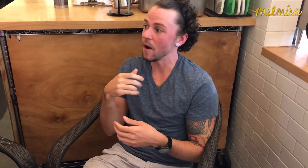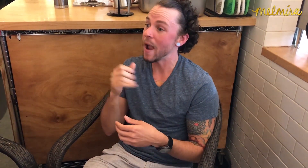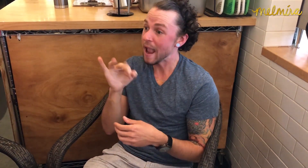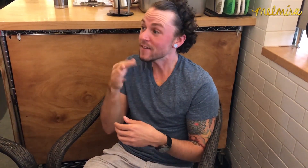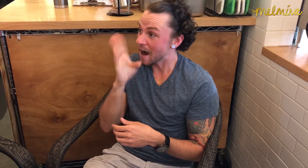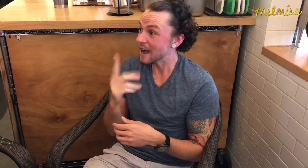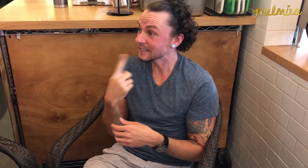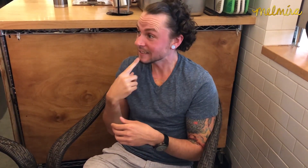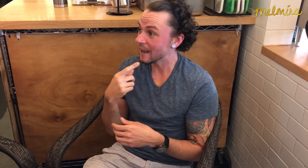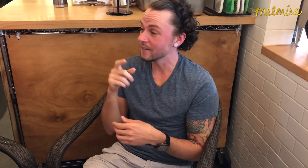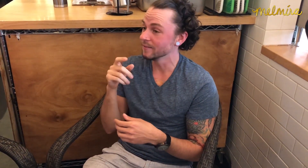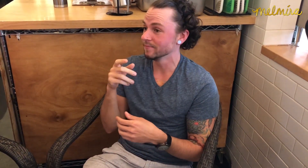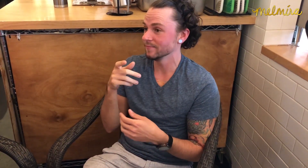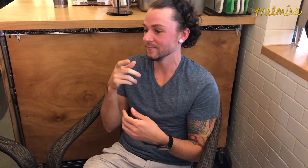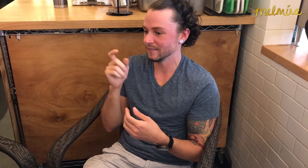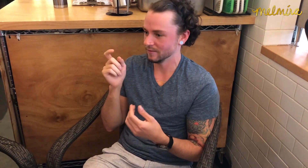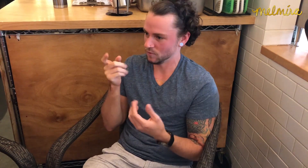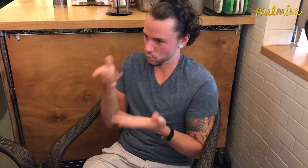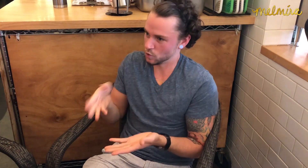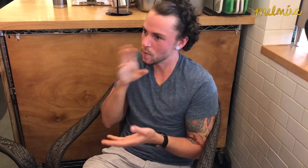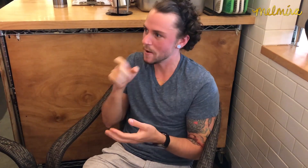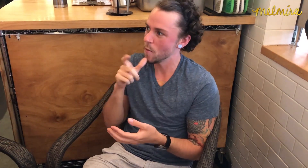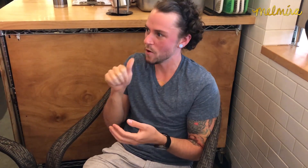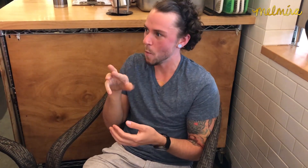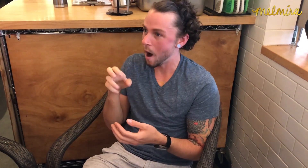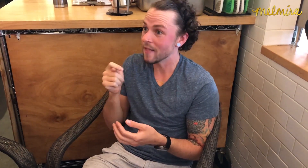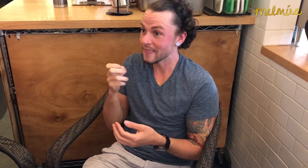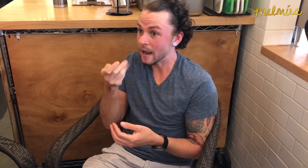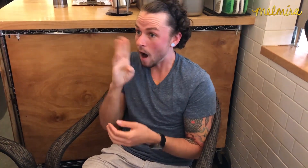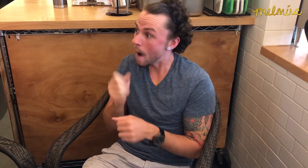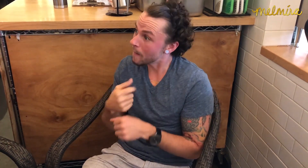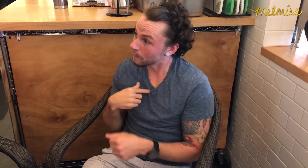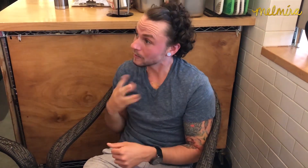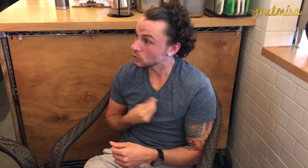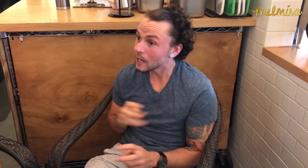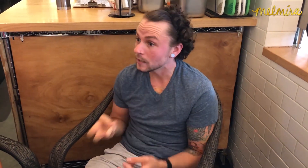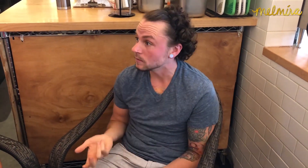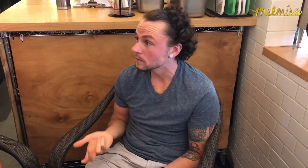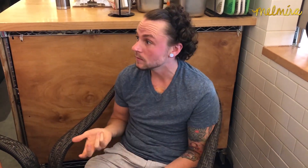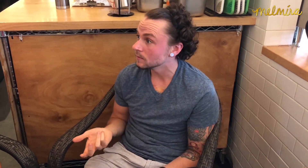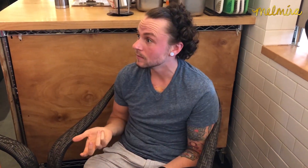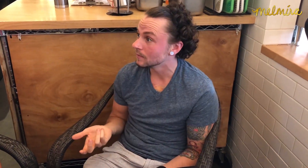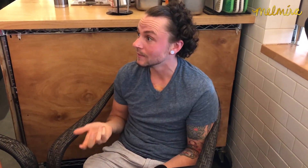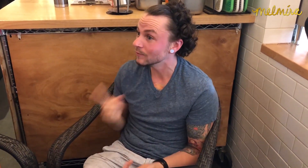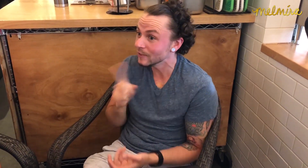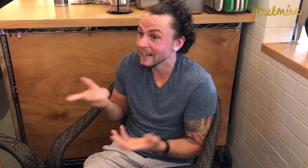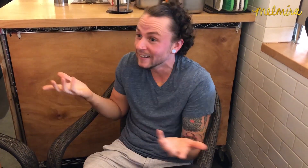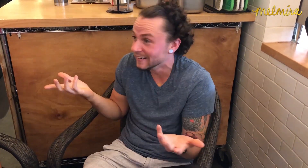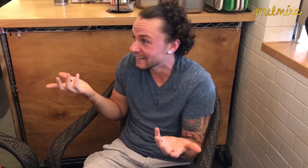If God says you should be who you are then God is the one who made me a trans!